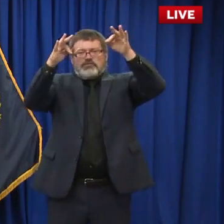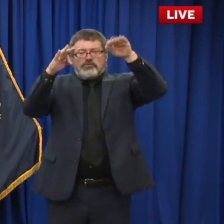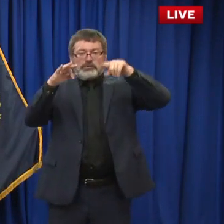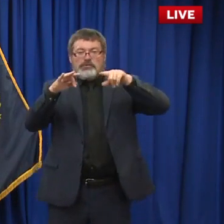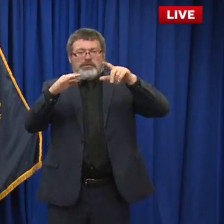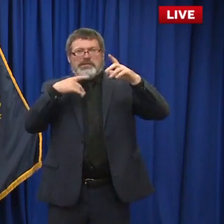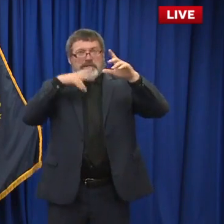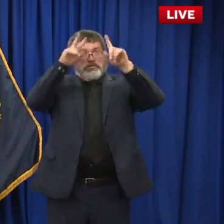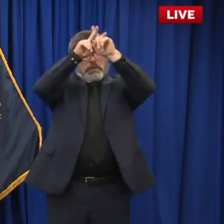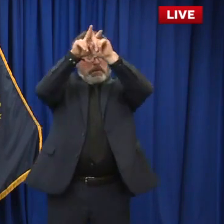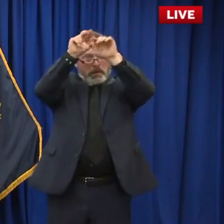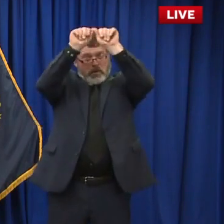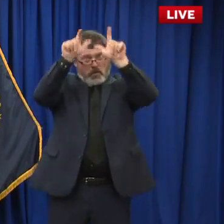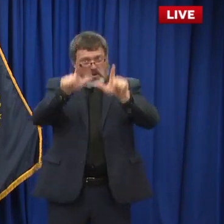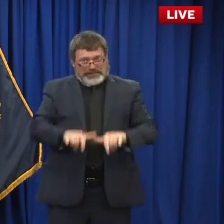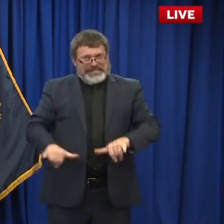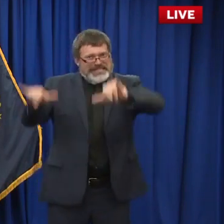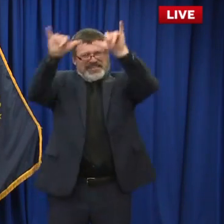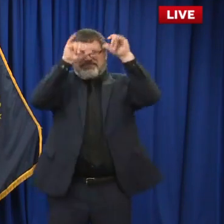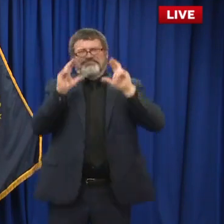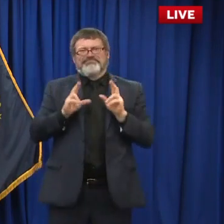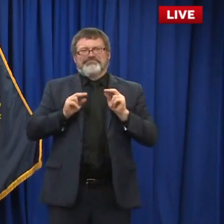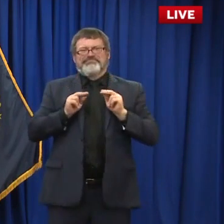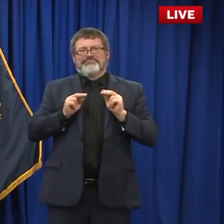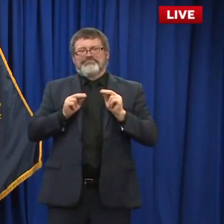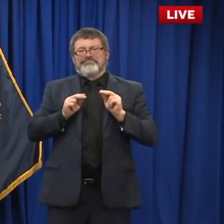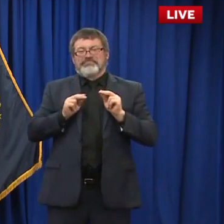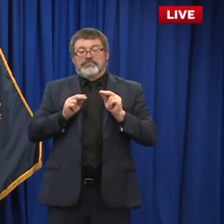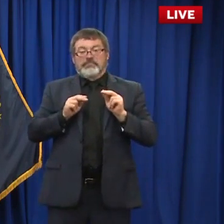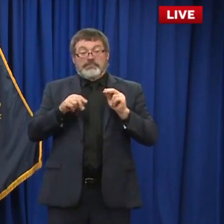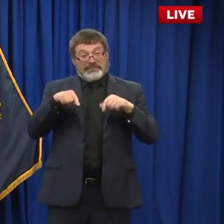PLYMOUTH IS NOT COLEBROOK AND PLYMOUTH IS NOT PORTSMOUTH.